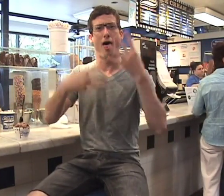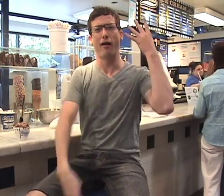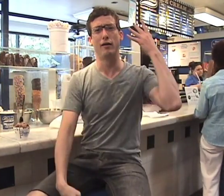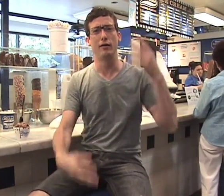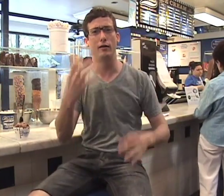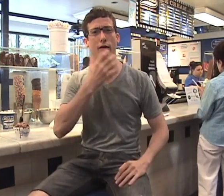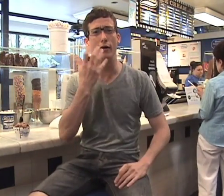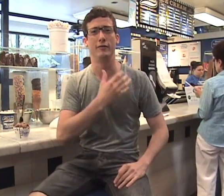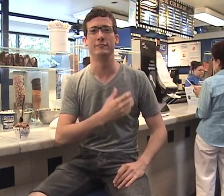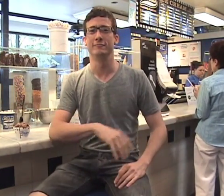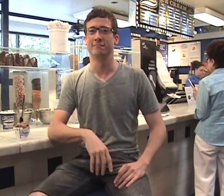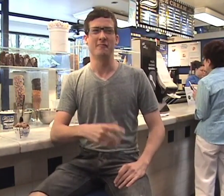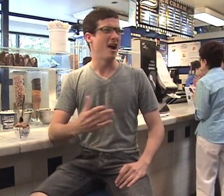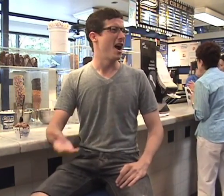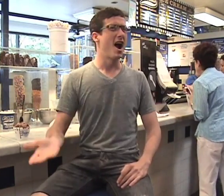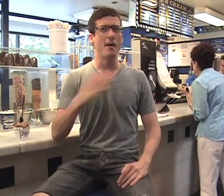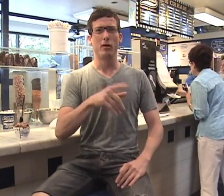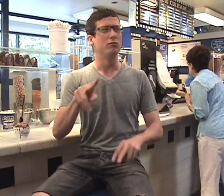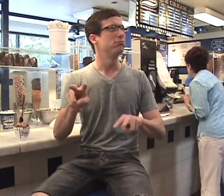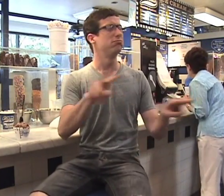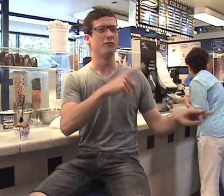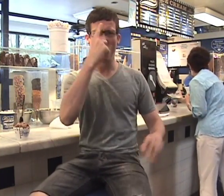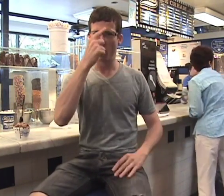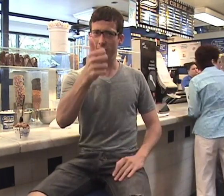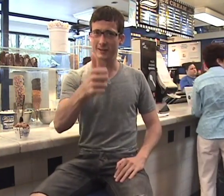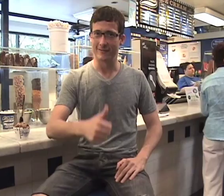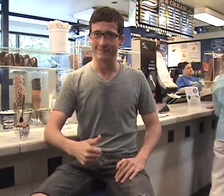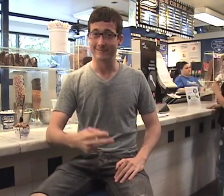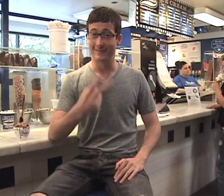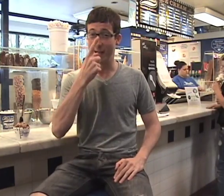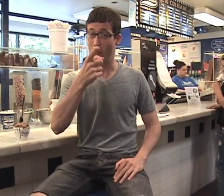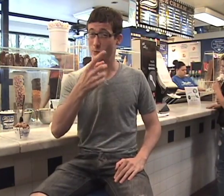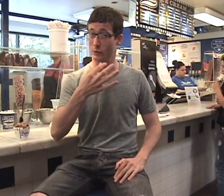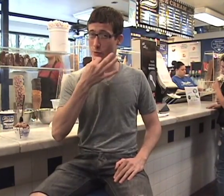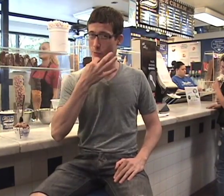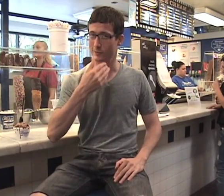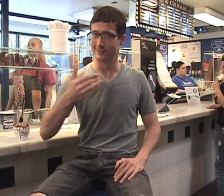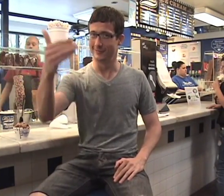The list goes on! Come see the city for yourself! See you soon!